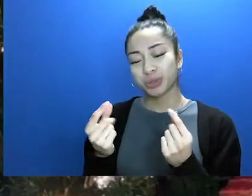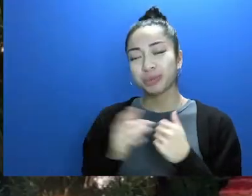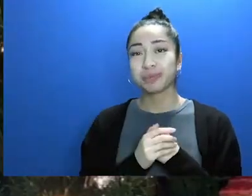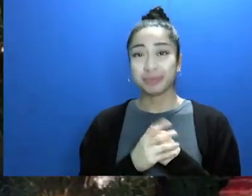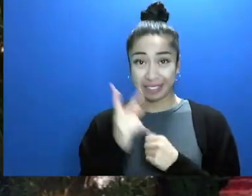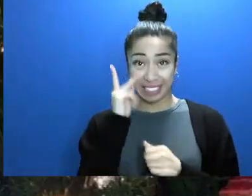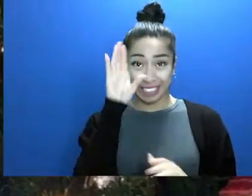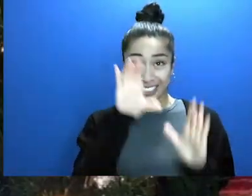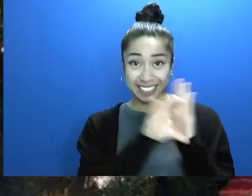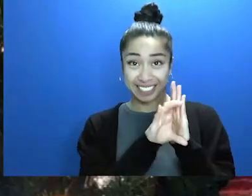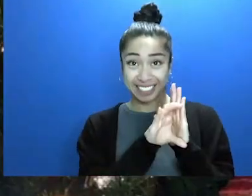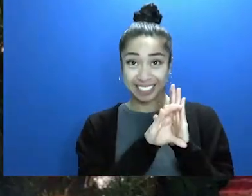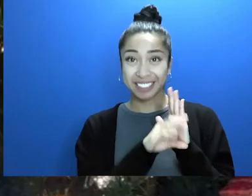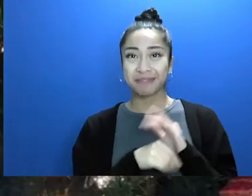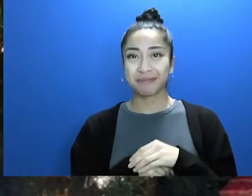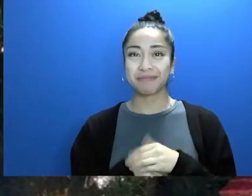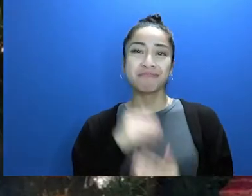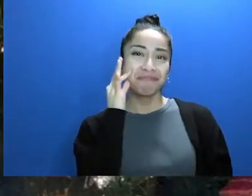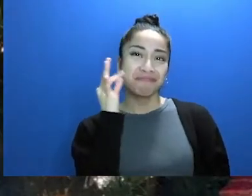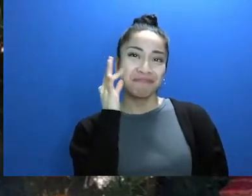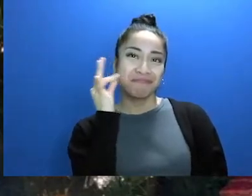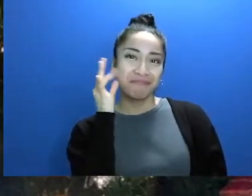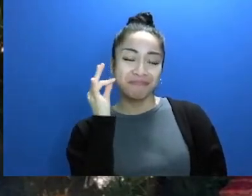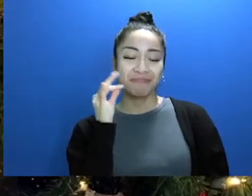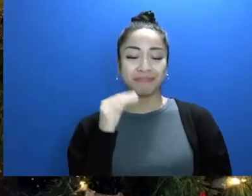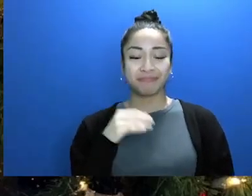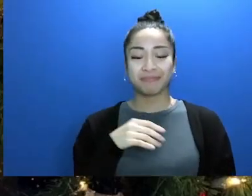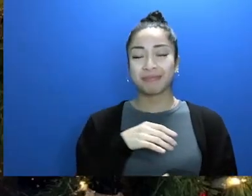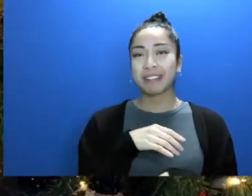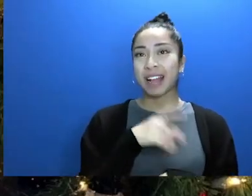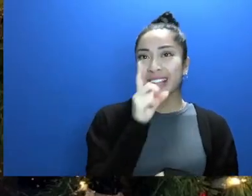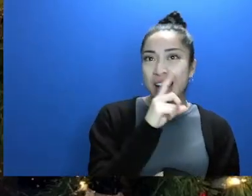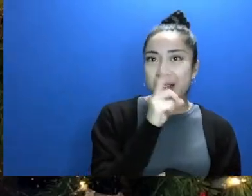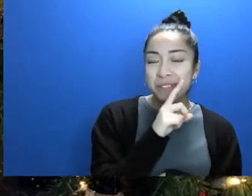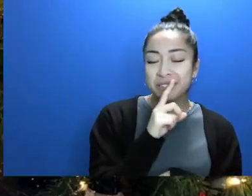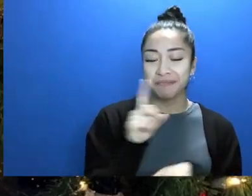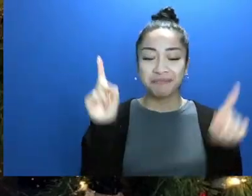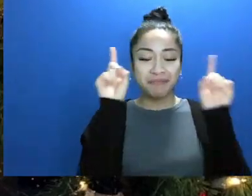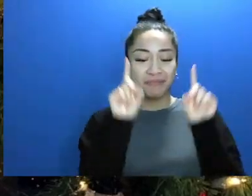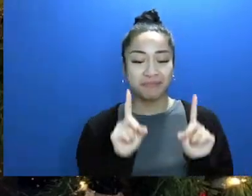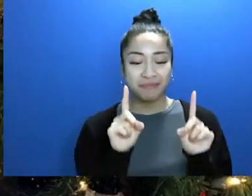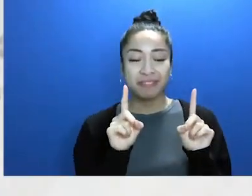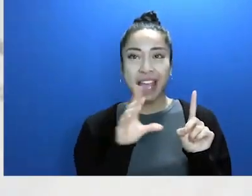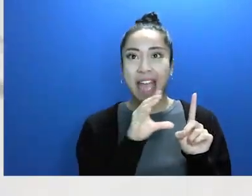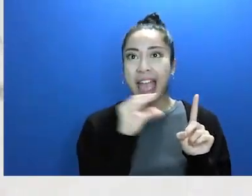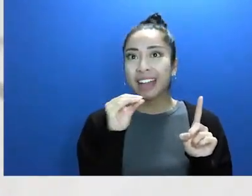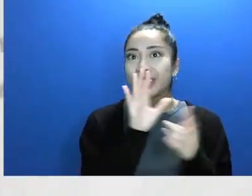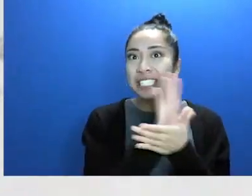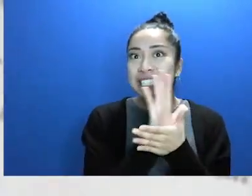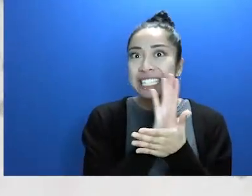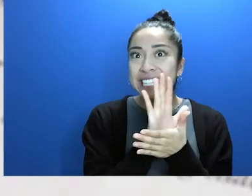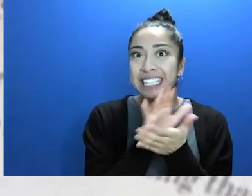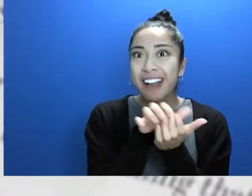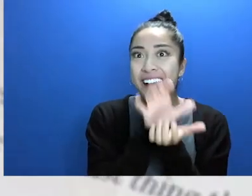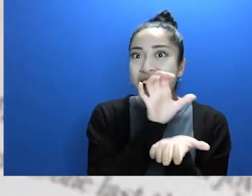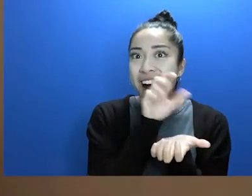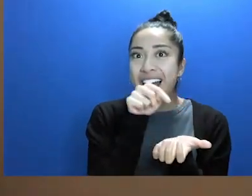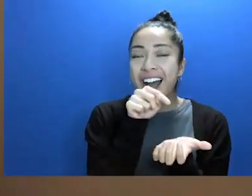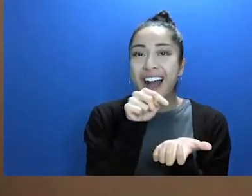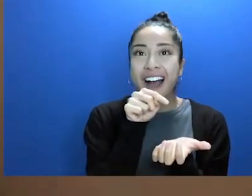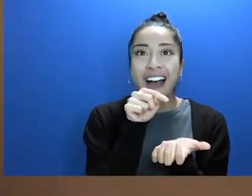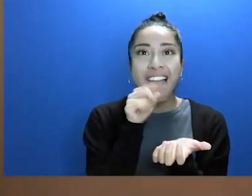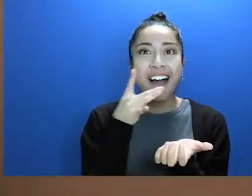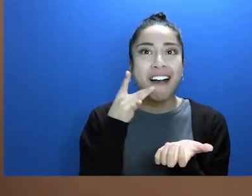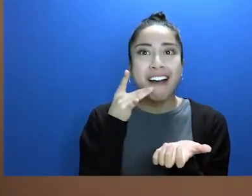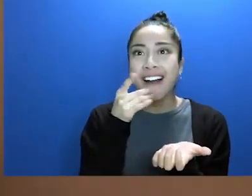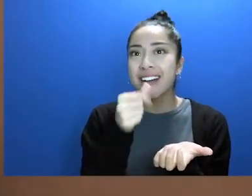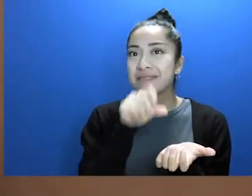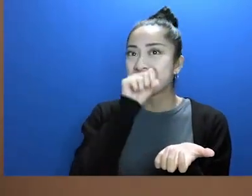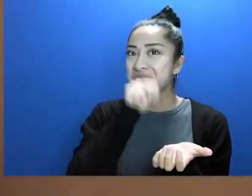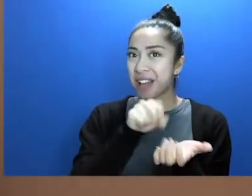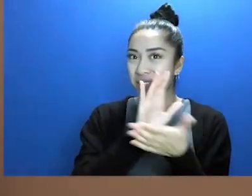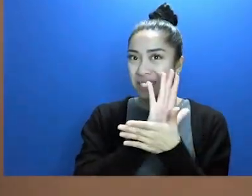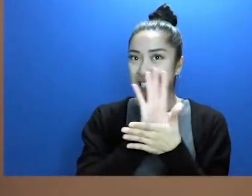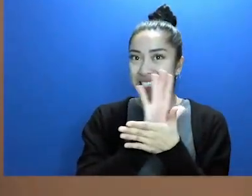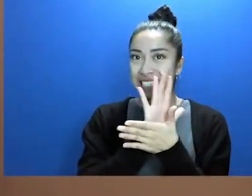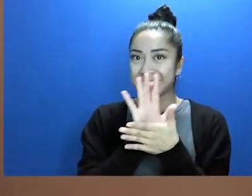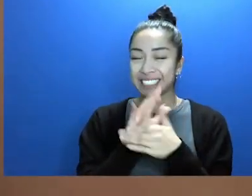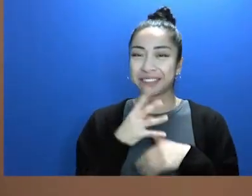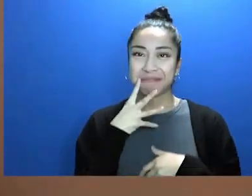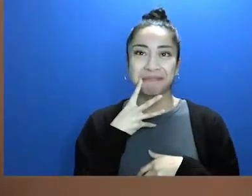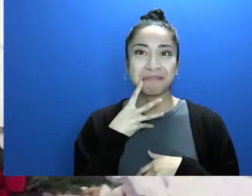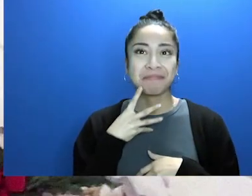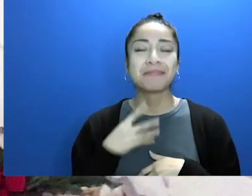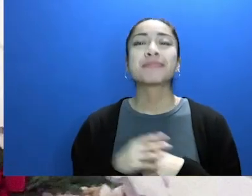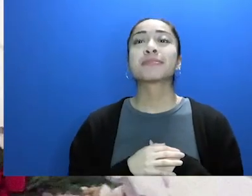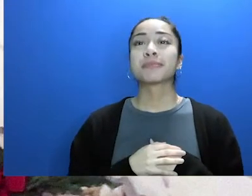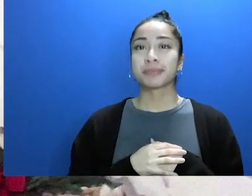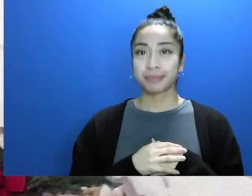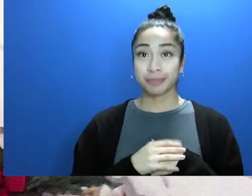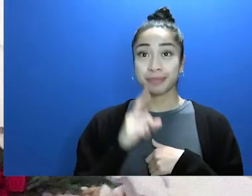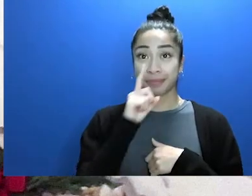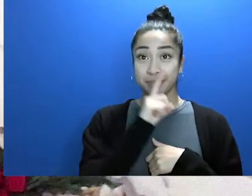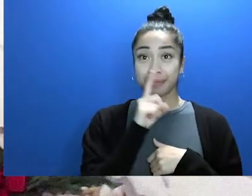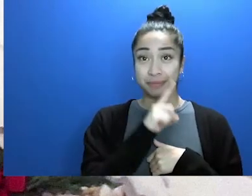look at that monsieur and clarisse and cheese i love cheese claris and monsieur